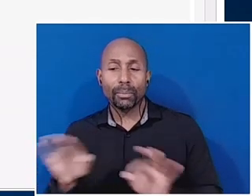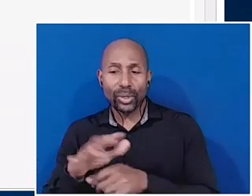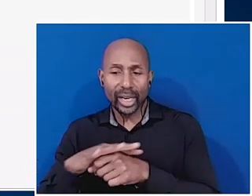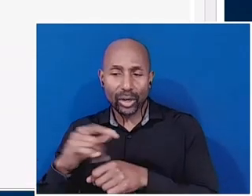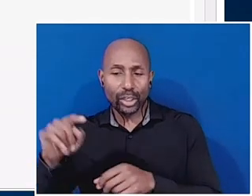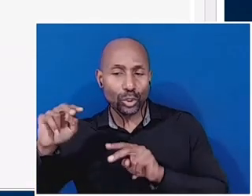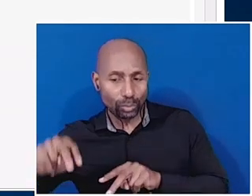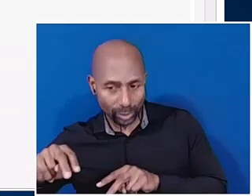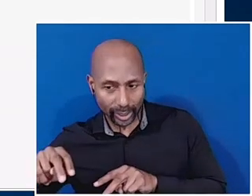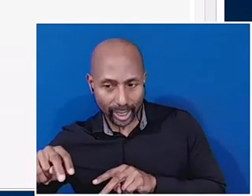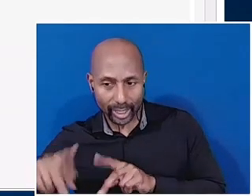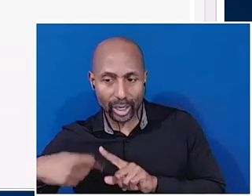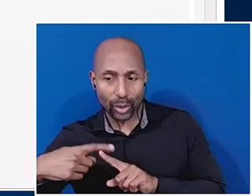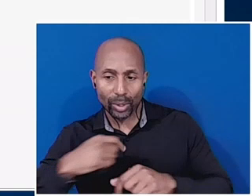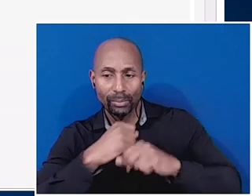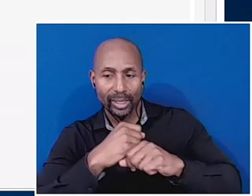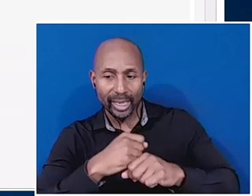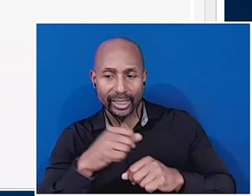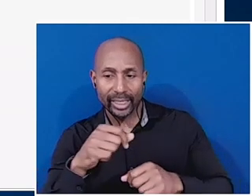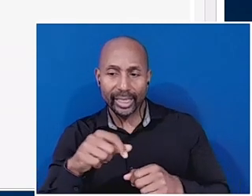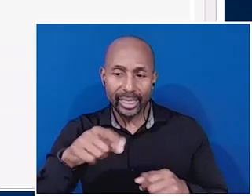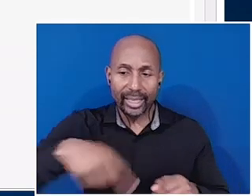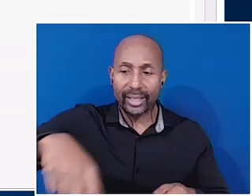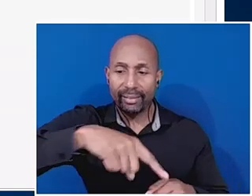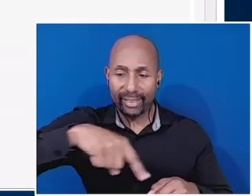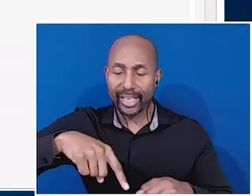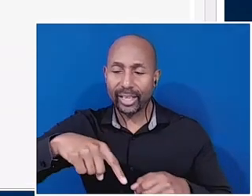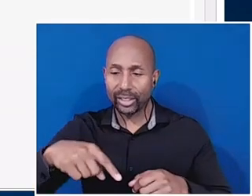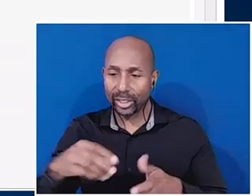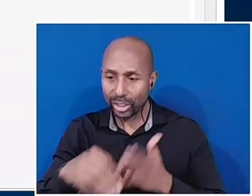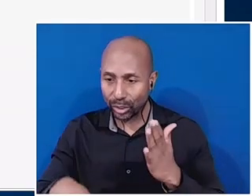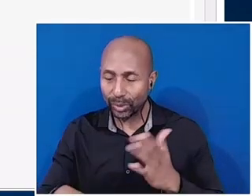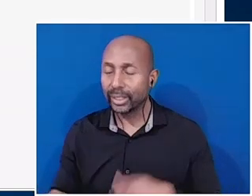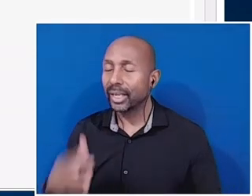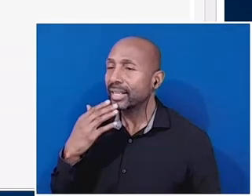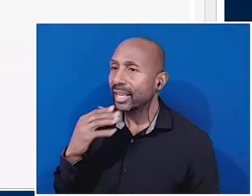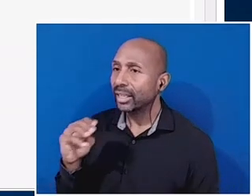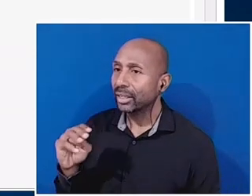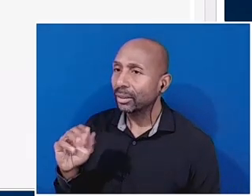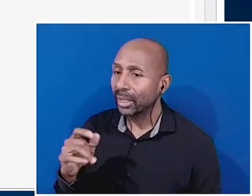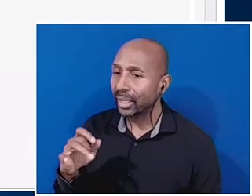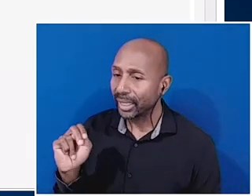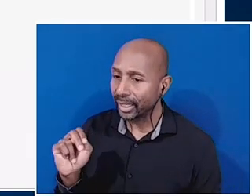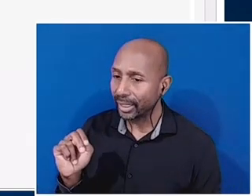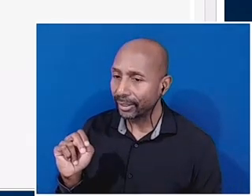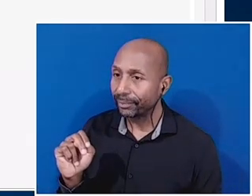Thank you. Magin. Another note, David Cohen is coming to the table for proprietary schools.